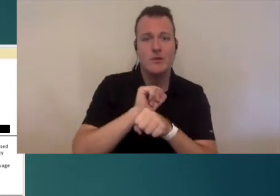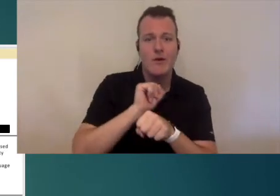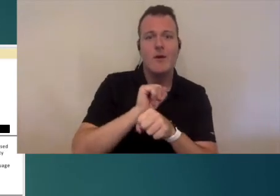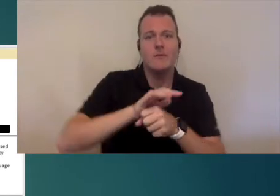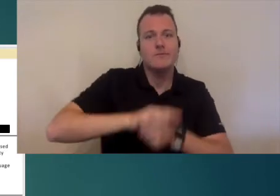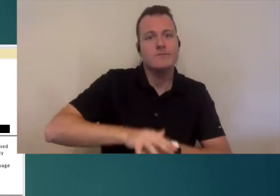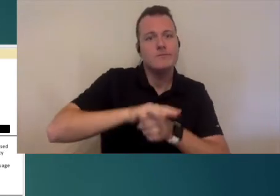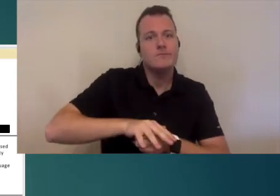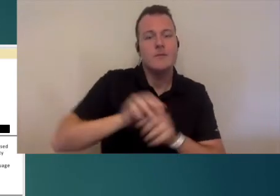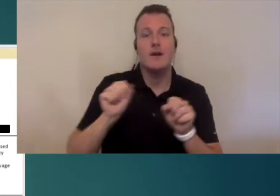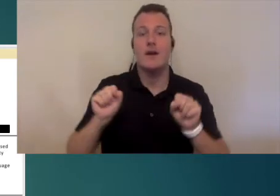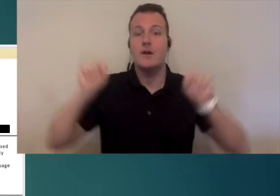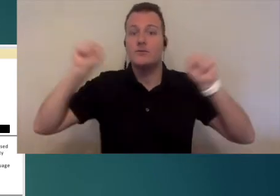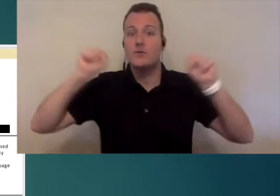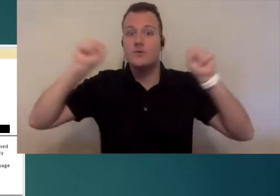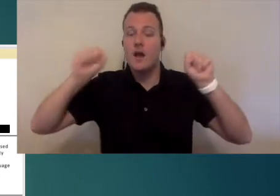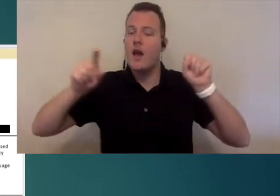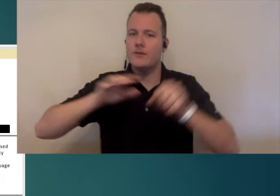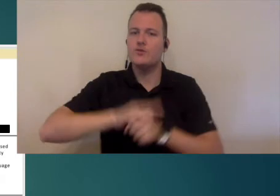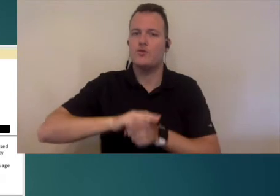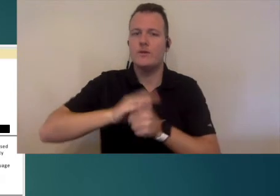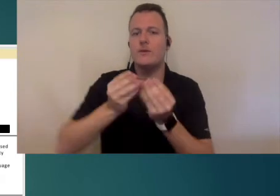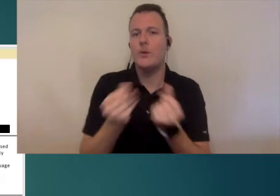exercise can be stress relieving; however, it's